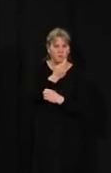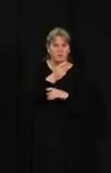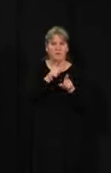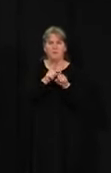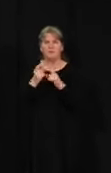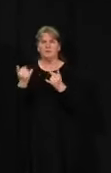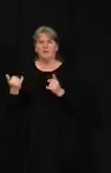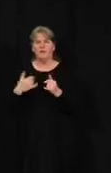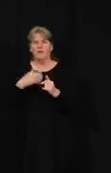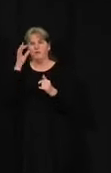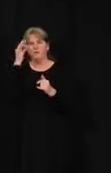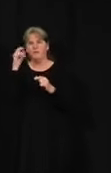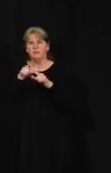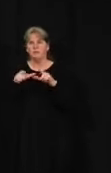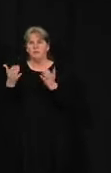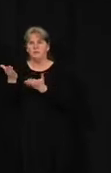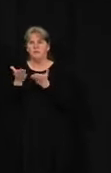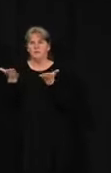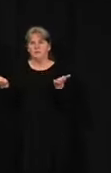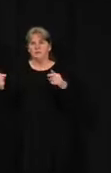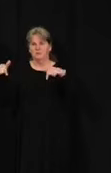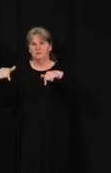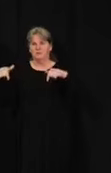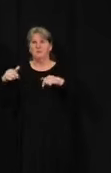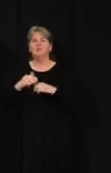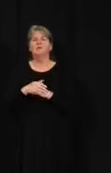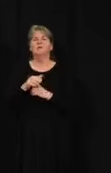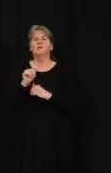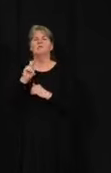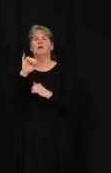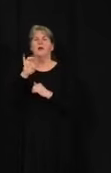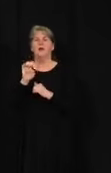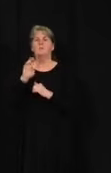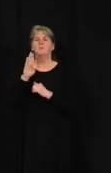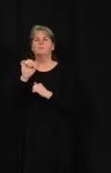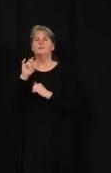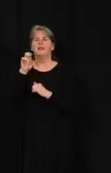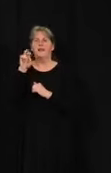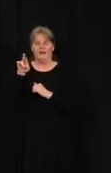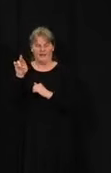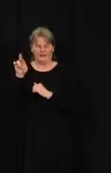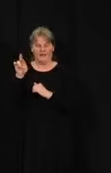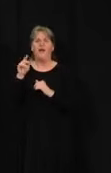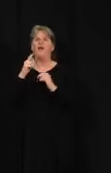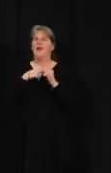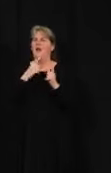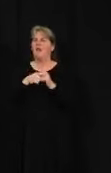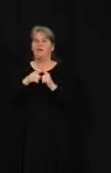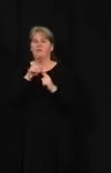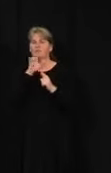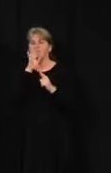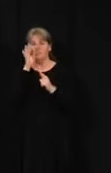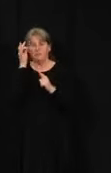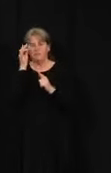We have with us today a representative from the French language services directorate who will translate those questions for those who do not speak French.